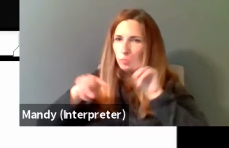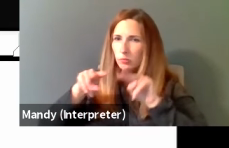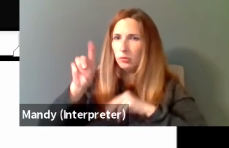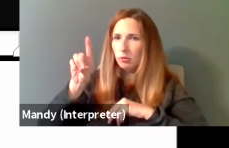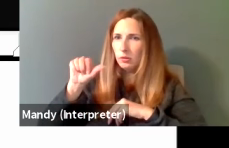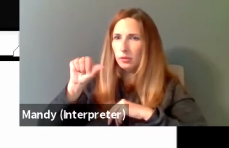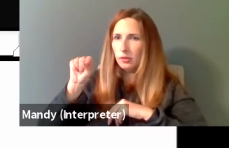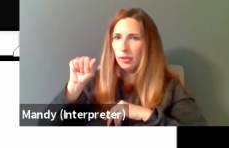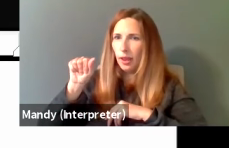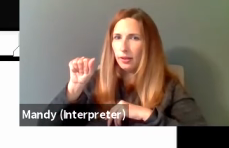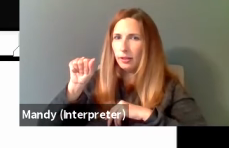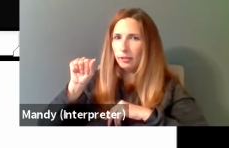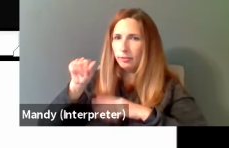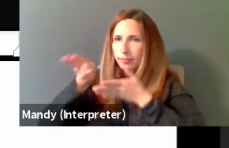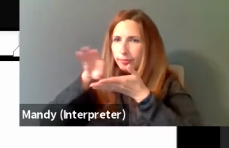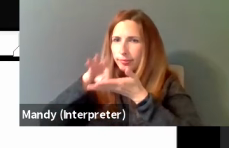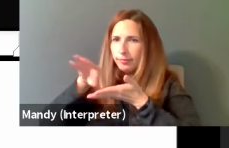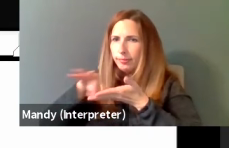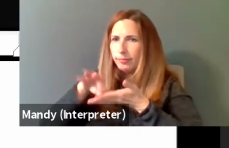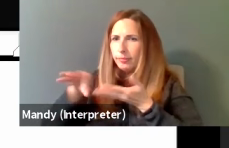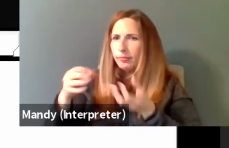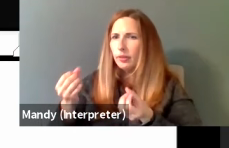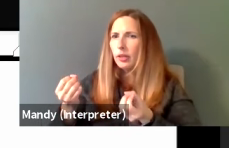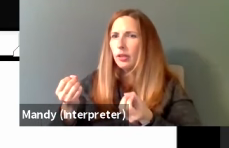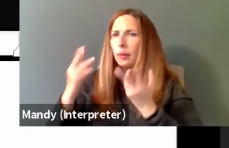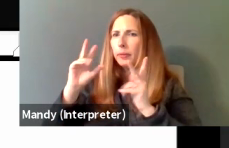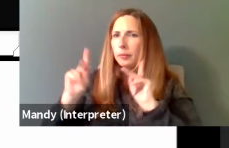the individuals who need your plan. Okay.